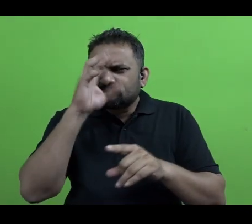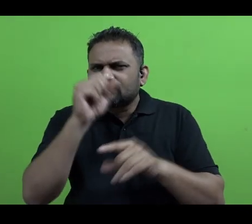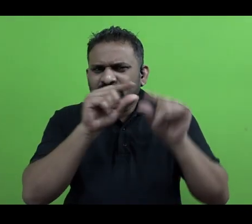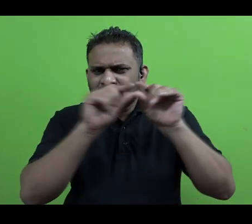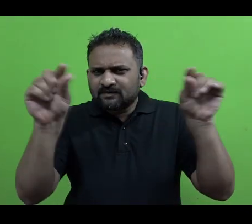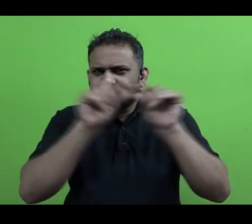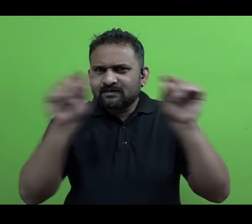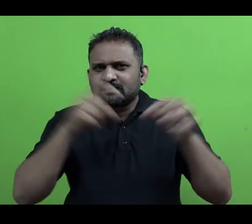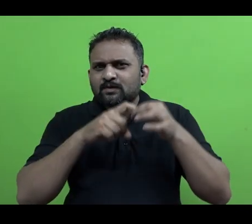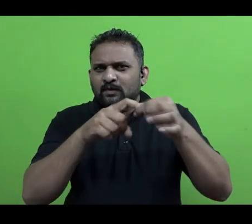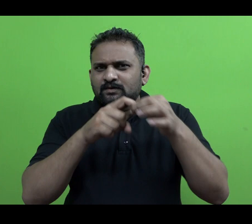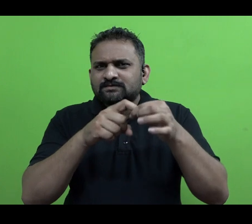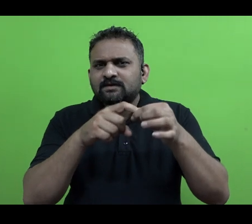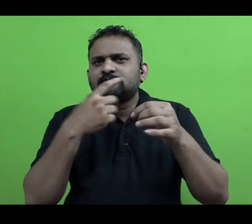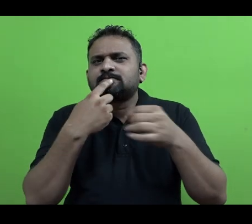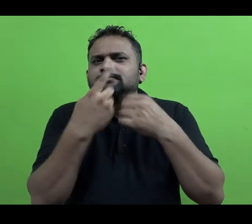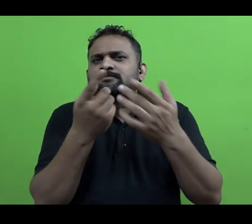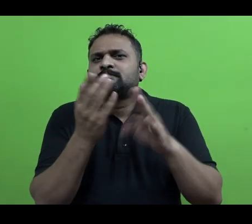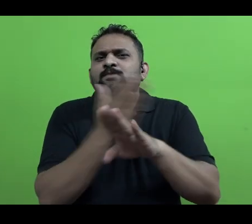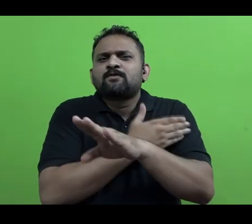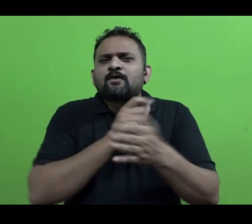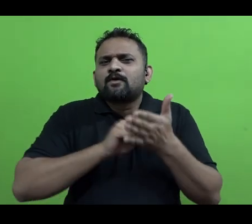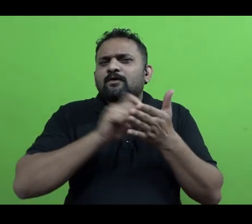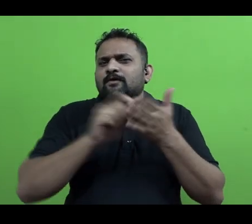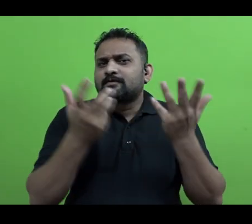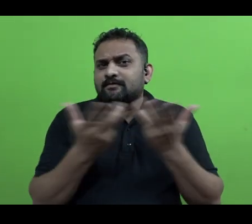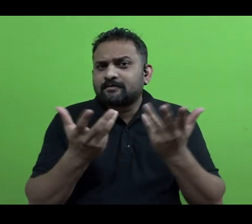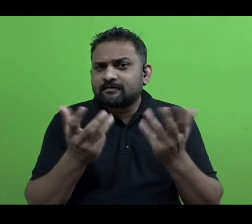Do you remember the word problems the statements that we wrote earlier?